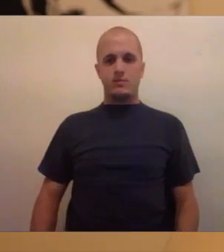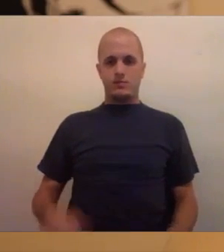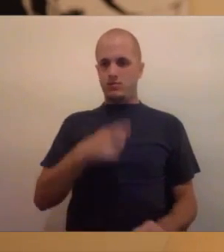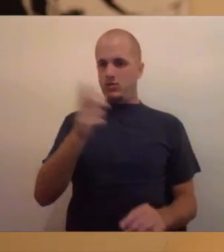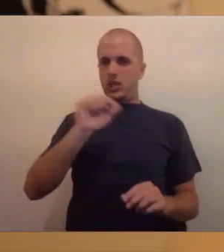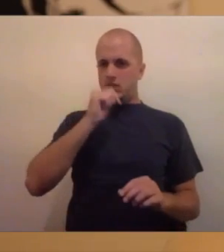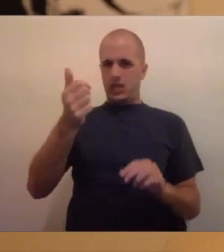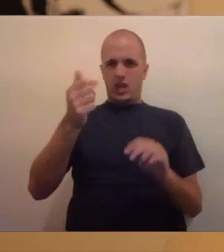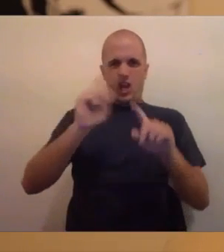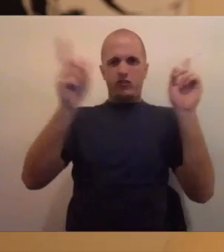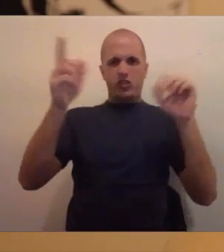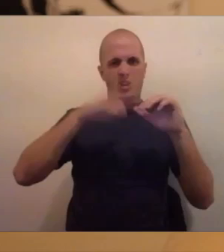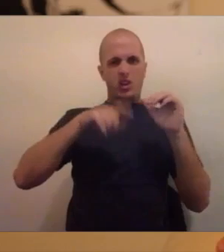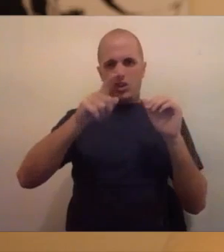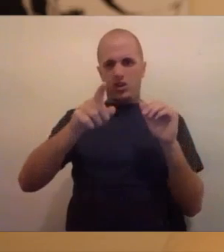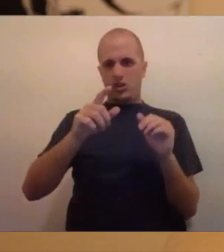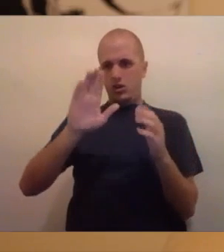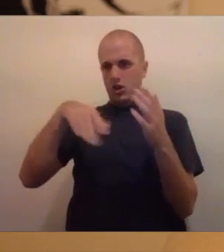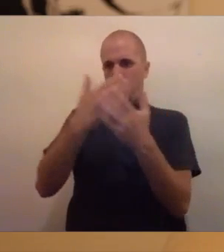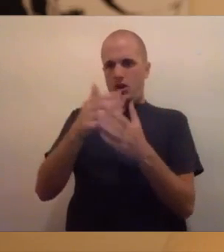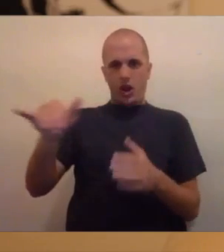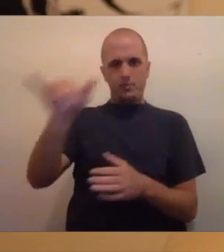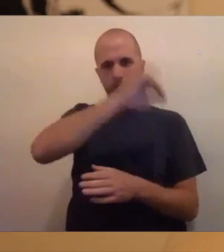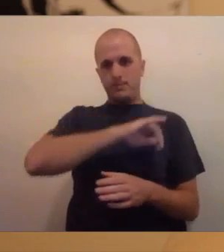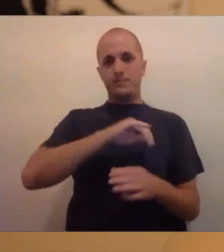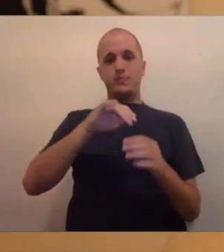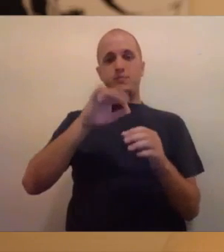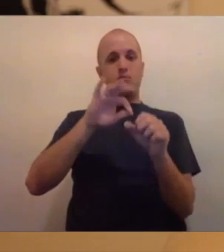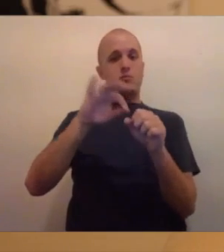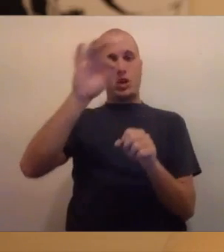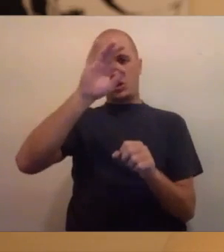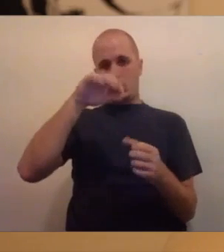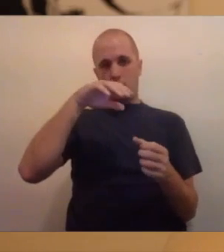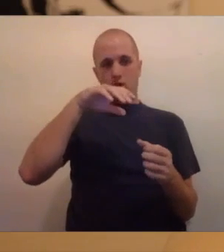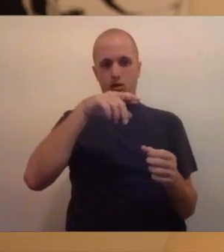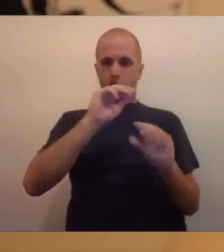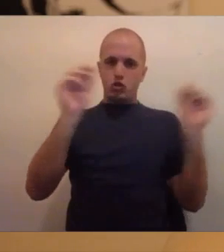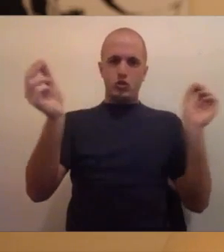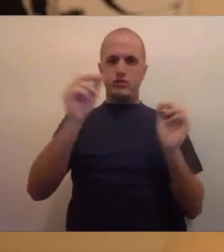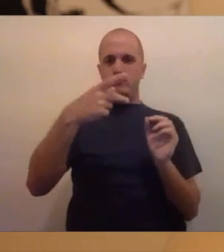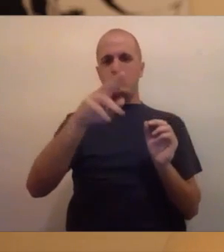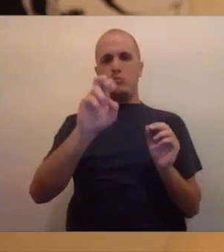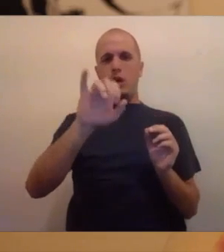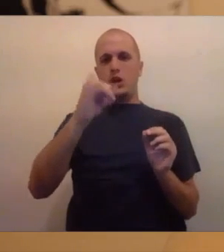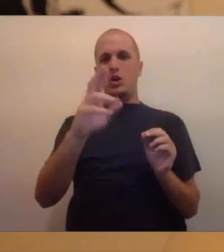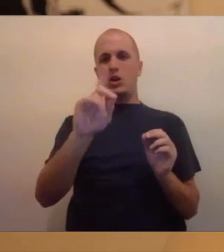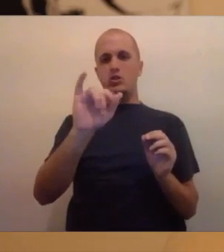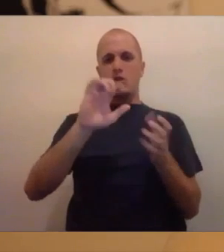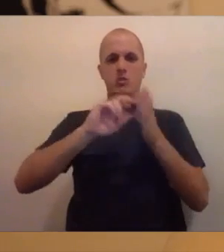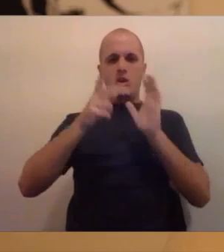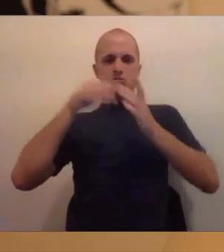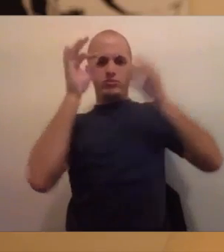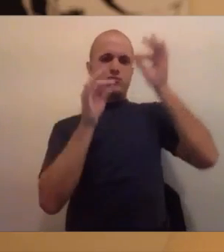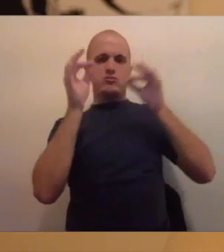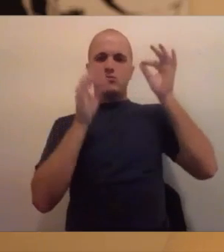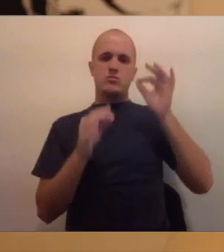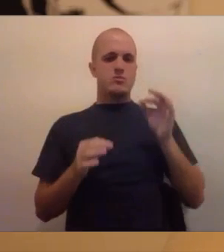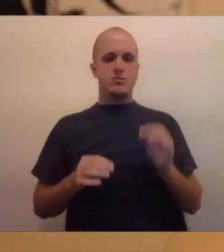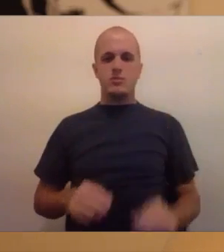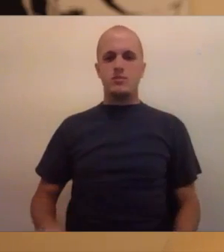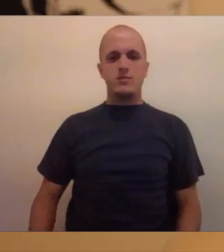when you feel they are not different than you. In spirituality there is no prejudice.